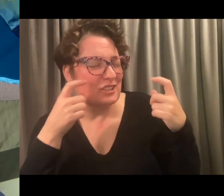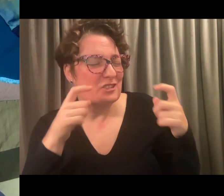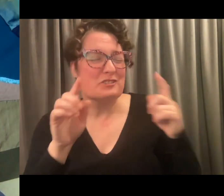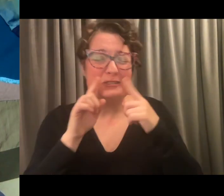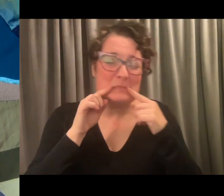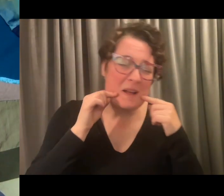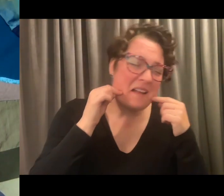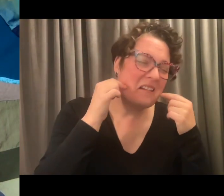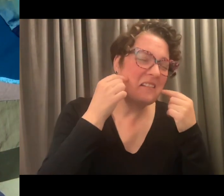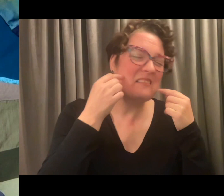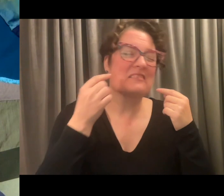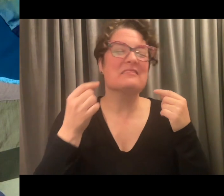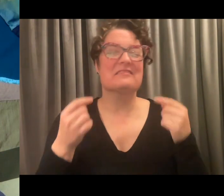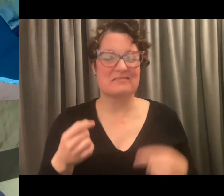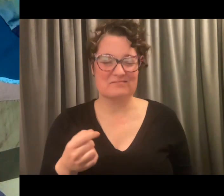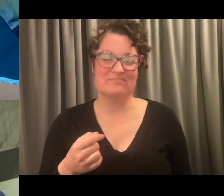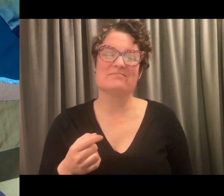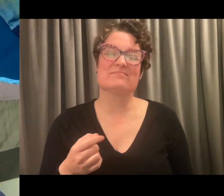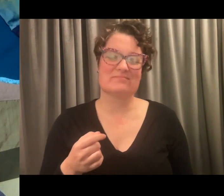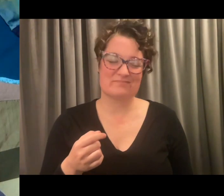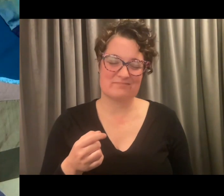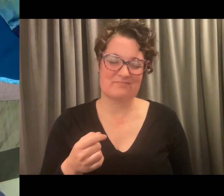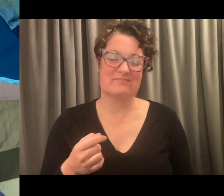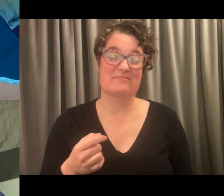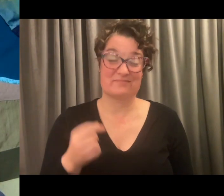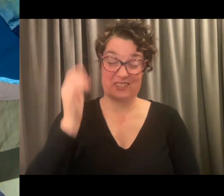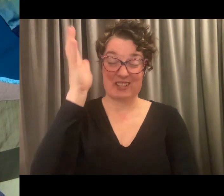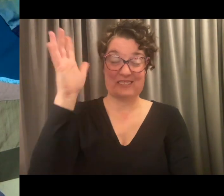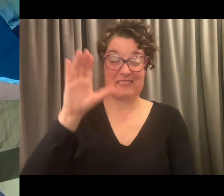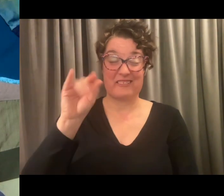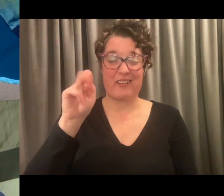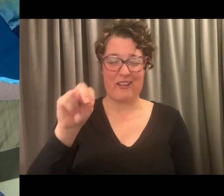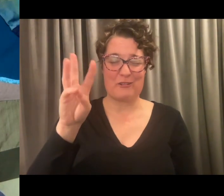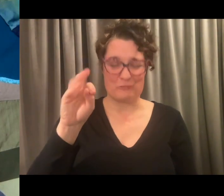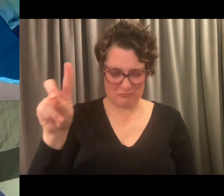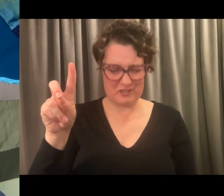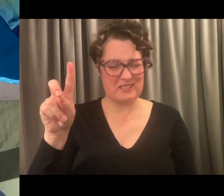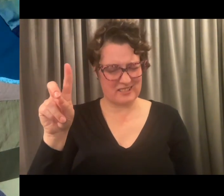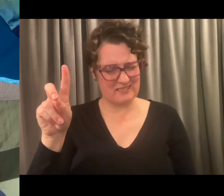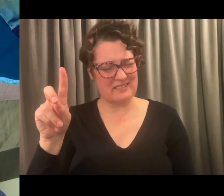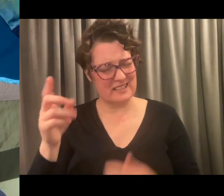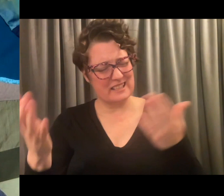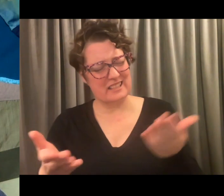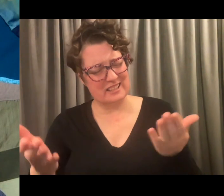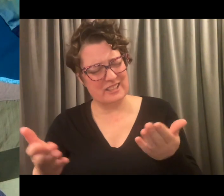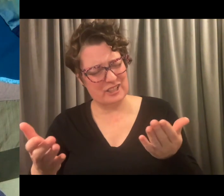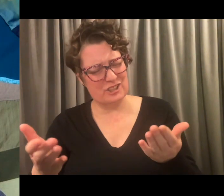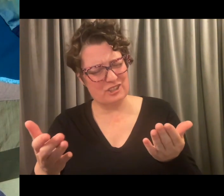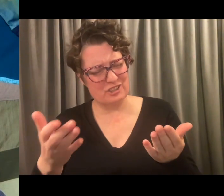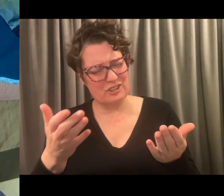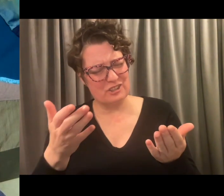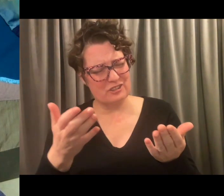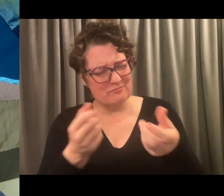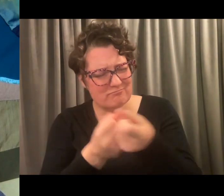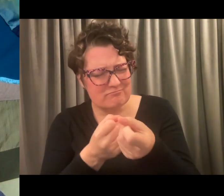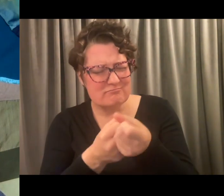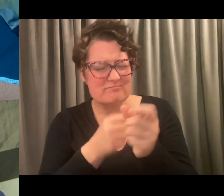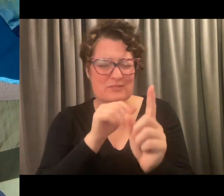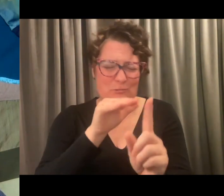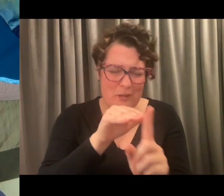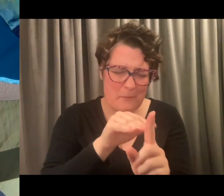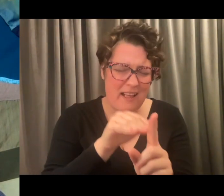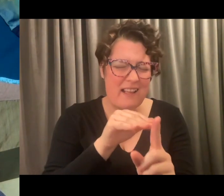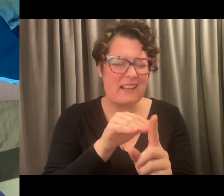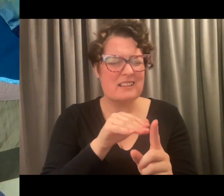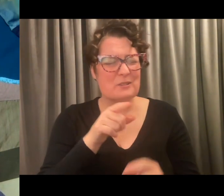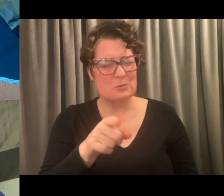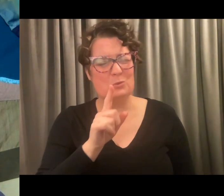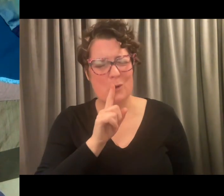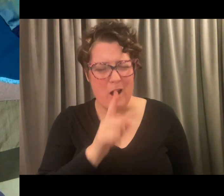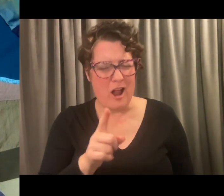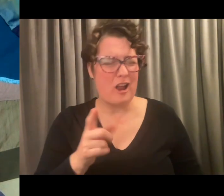Cottonwood is here to remind you of your human needs for delight and pleasure.